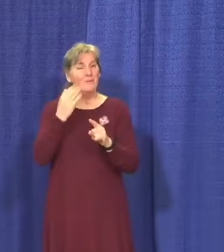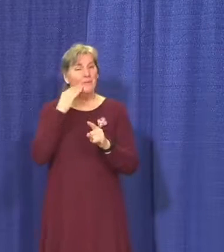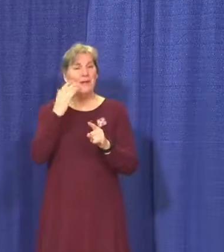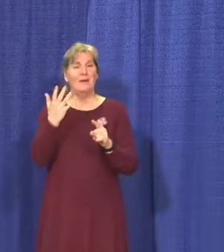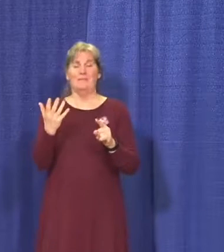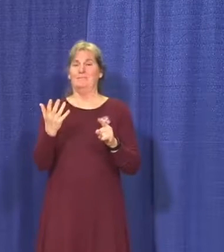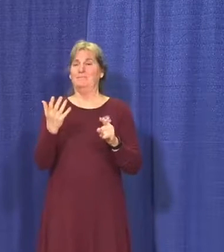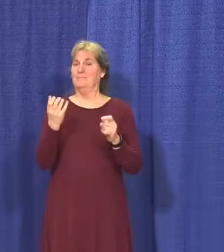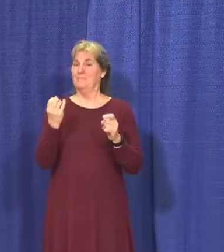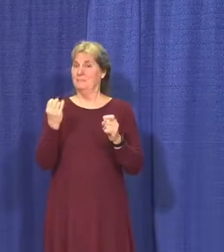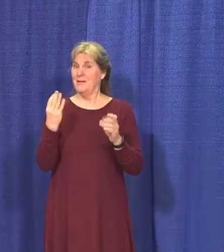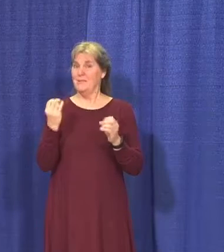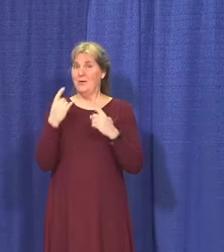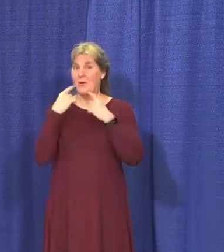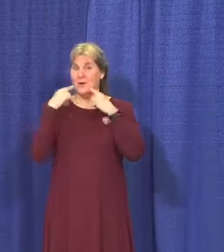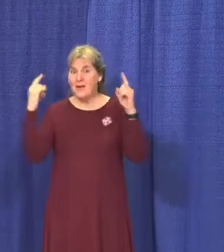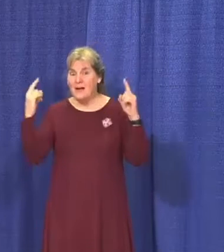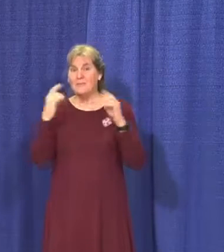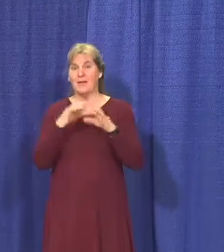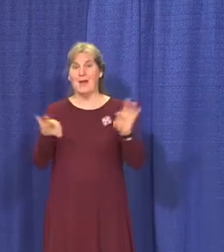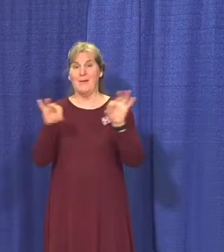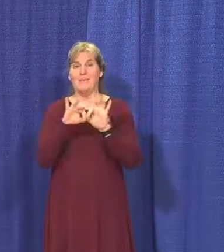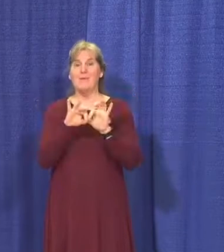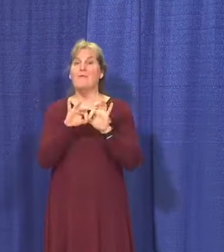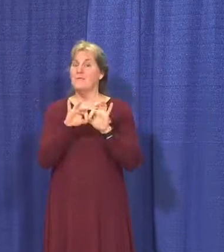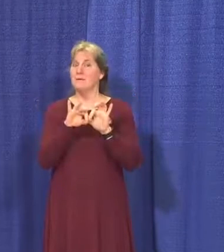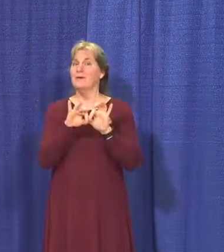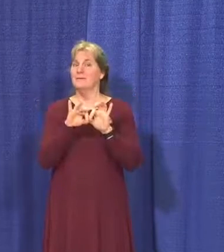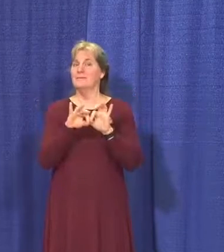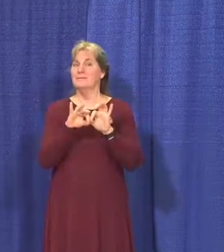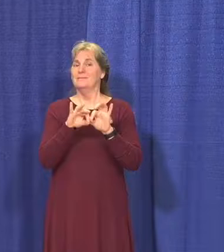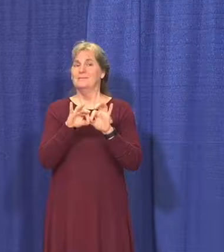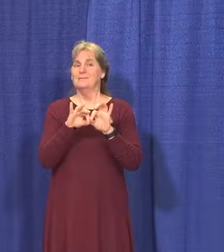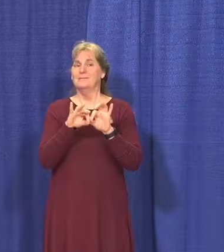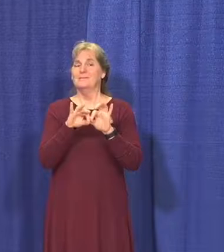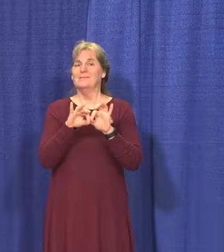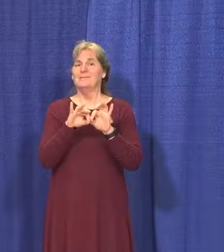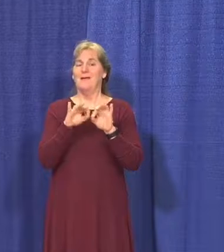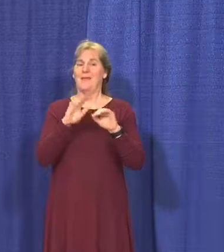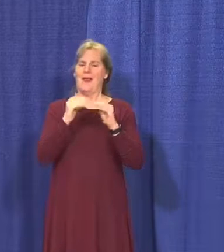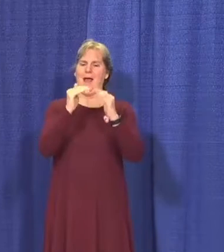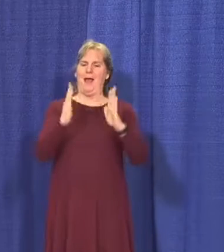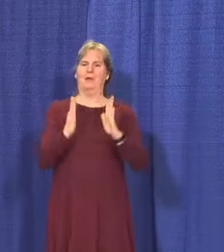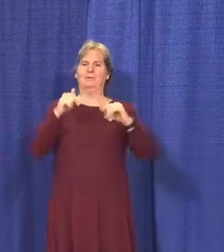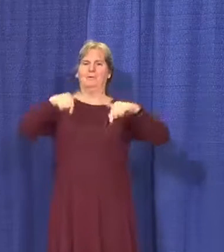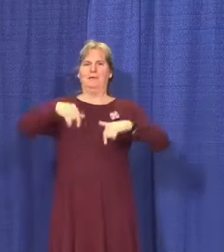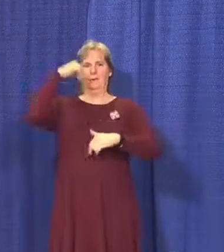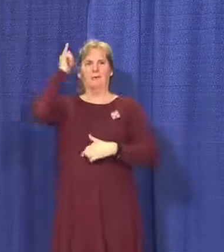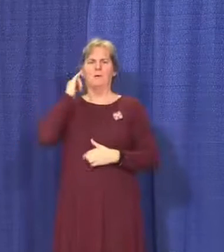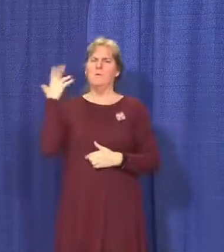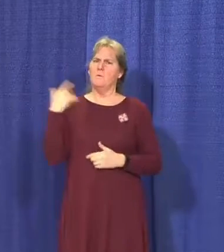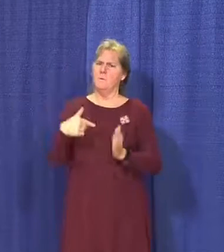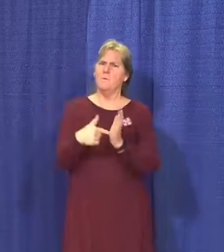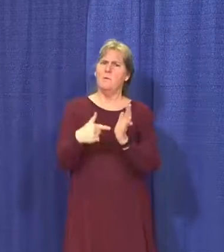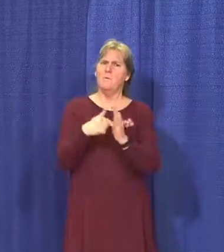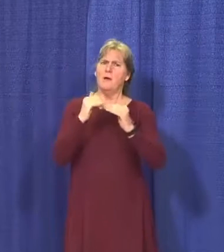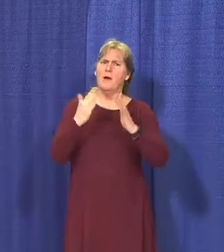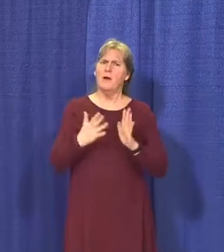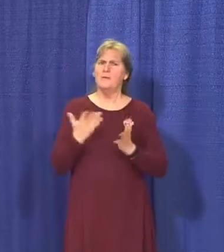announcements more critical and important than this. There is nothing much more important than housing in the Yukon, affordable housing.